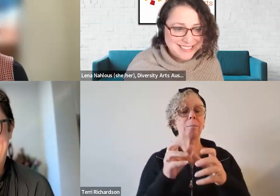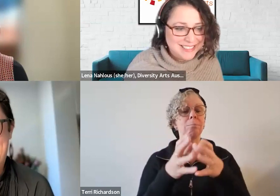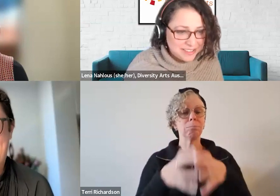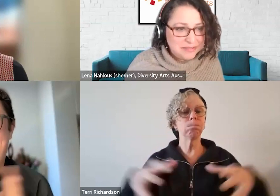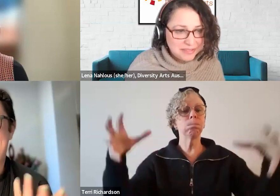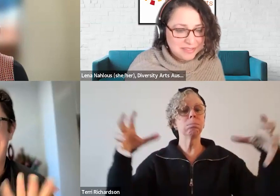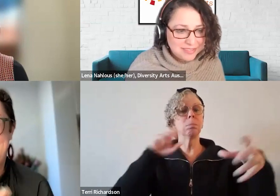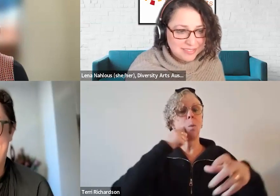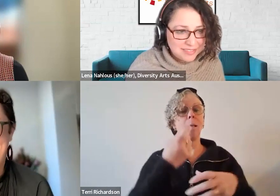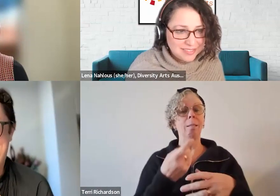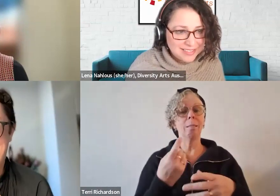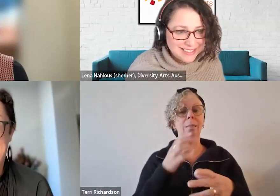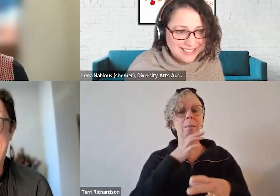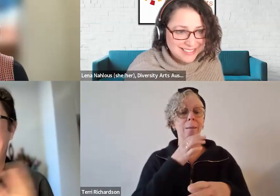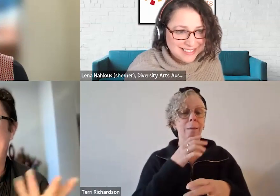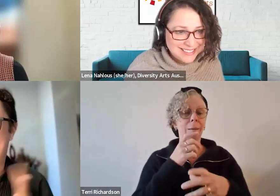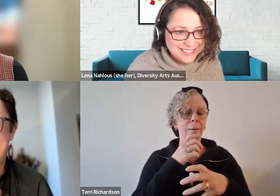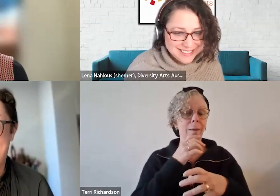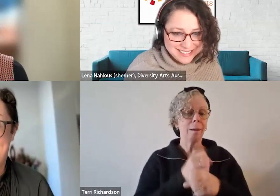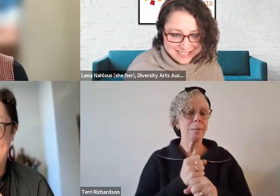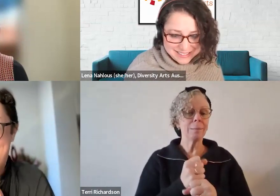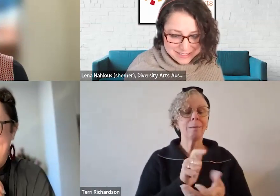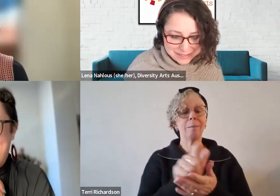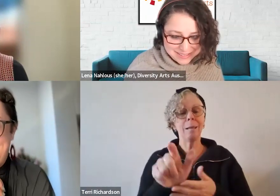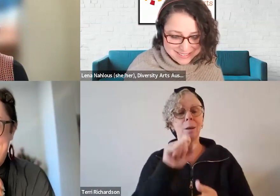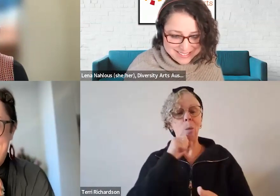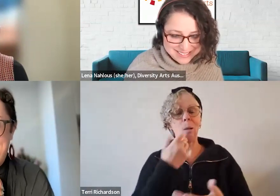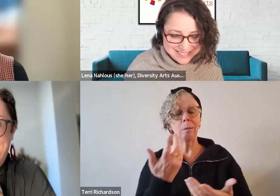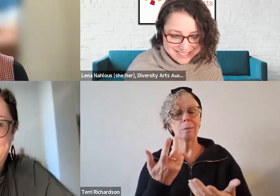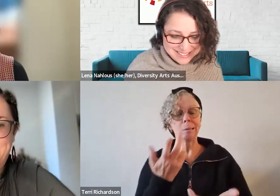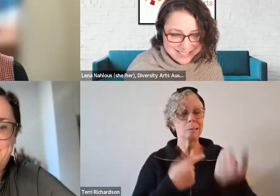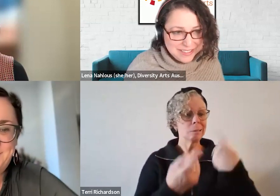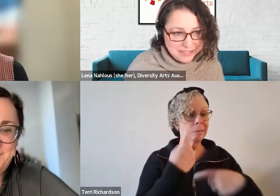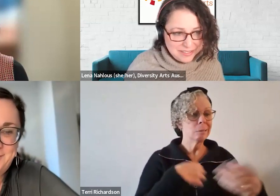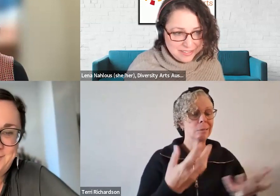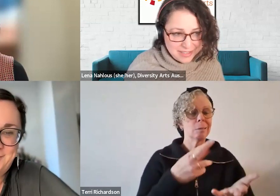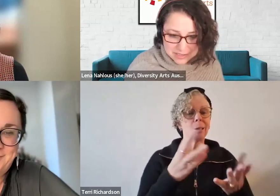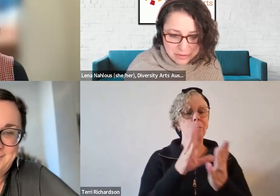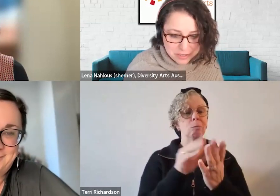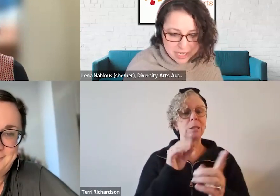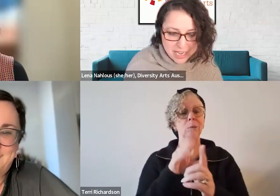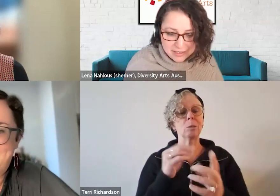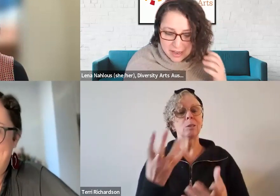So hopefully some of those resources will help. But then we look forward to the resources that you create too. Thanks so much, Kate.